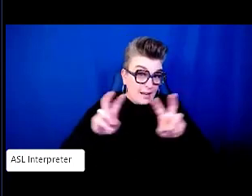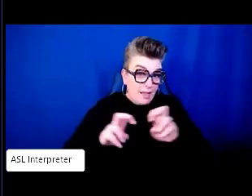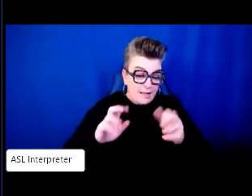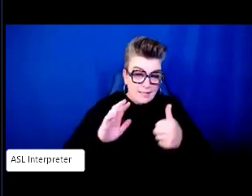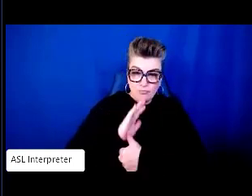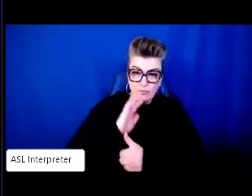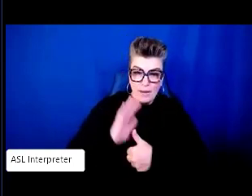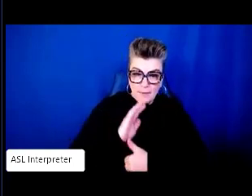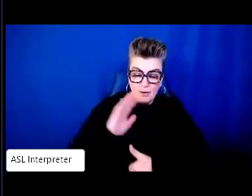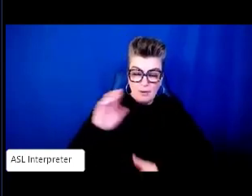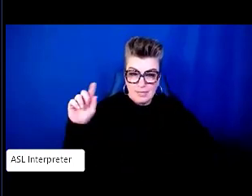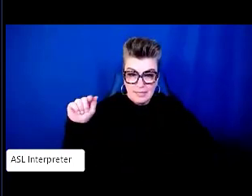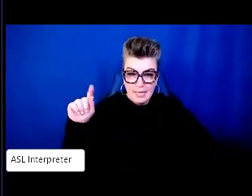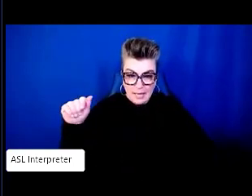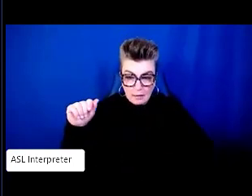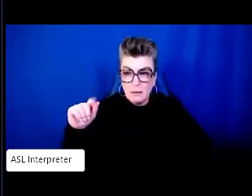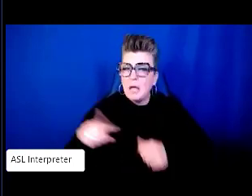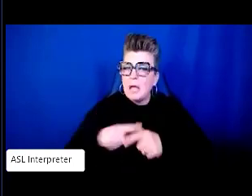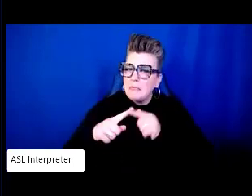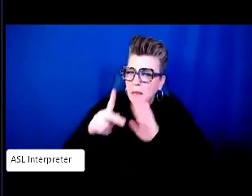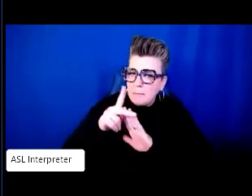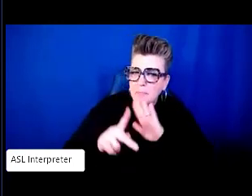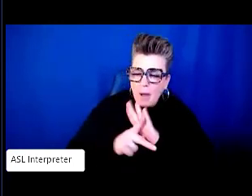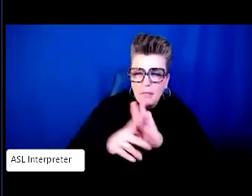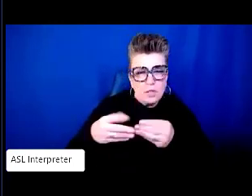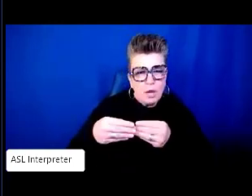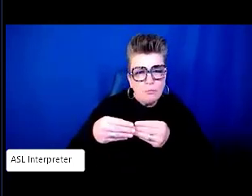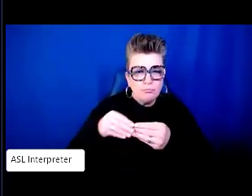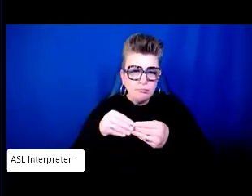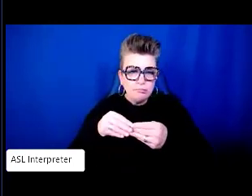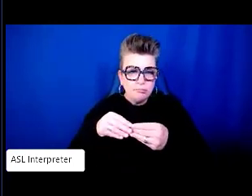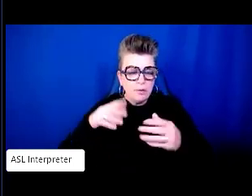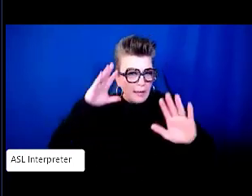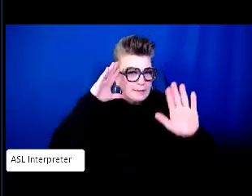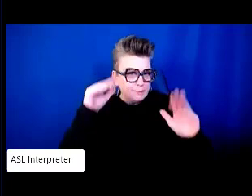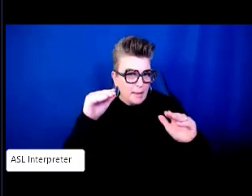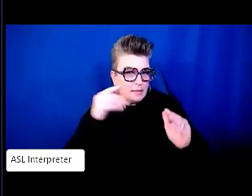and the policy would generally expect researchers to maximize appropriate sharing of these data.